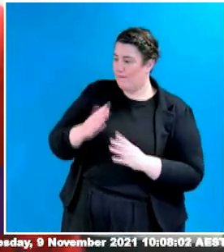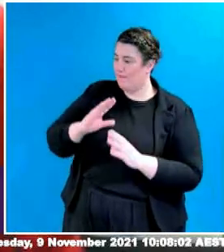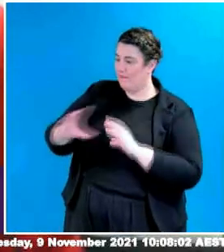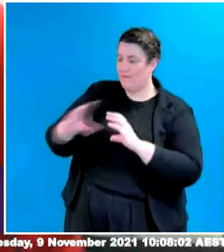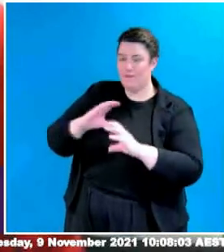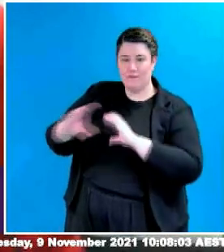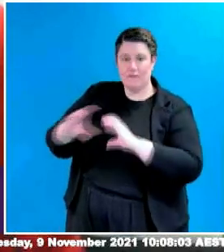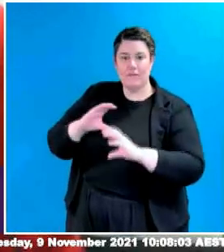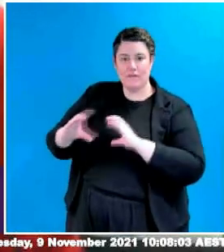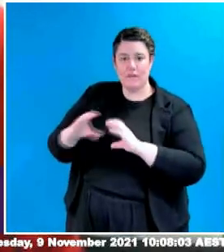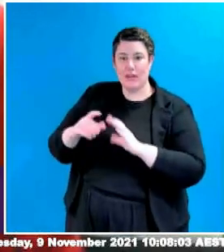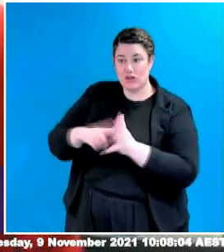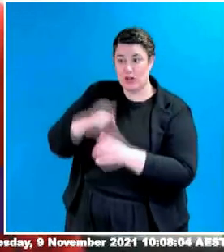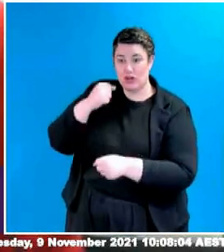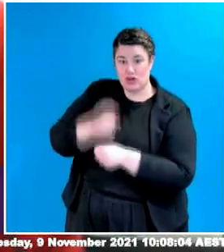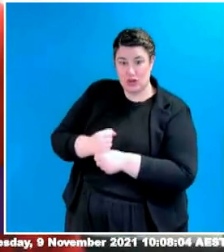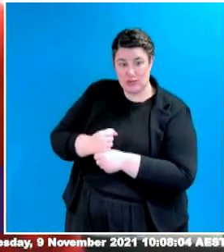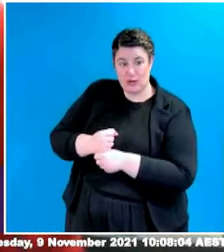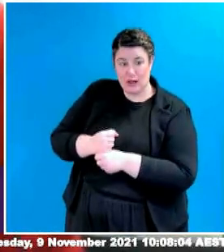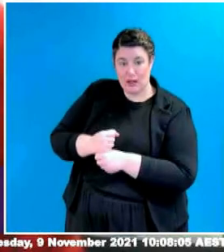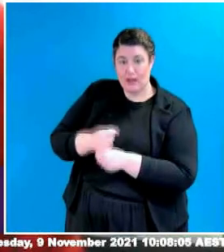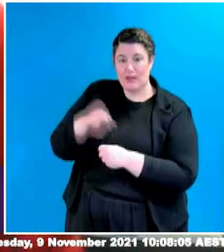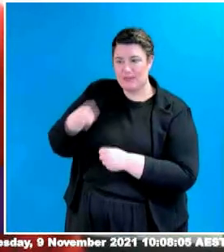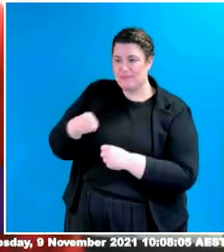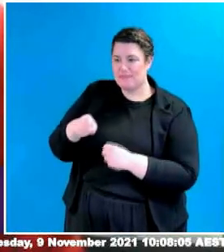initial Attorney-General being the Chief Minister Jon Stanhope, who sponsored